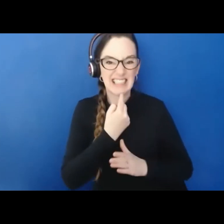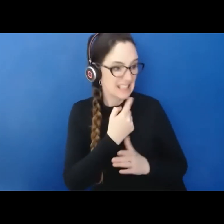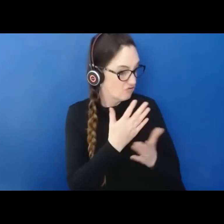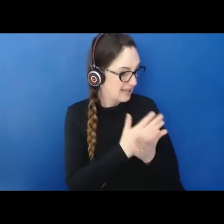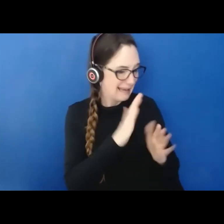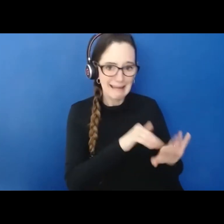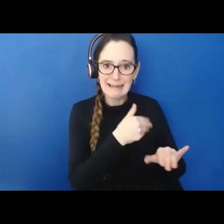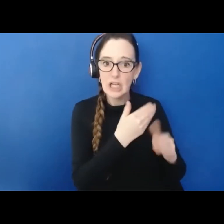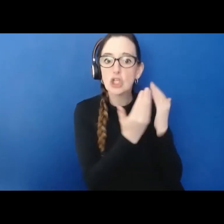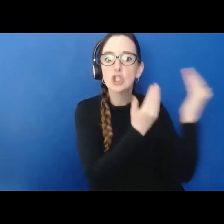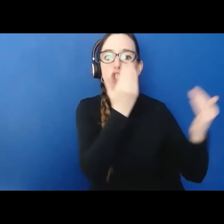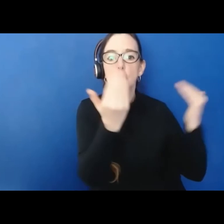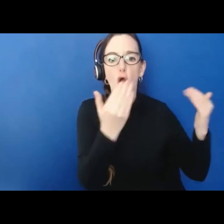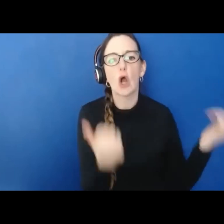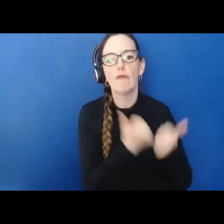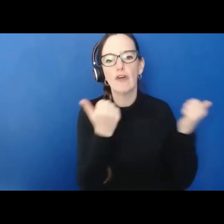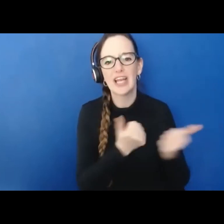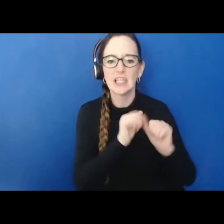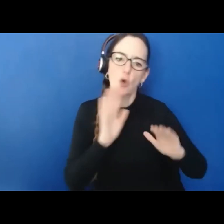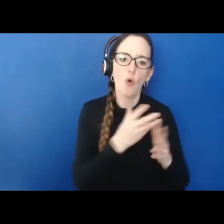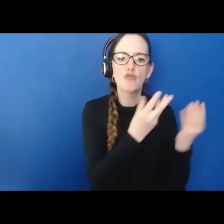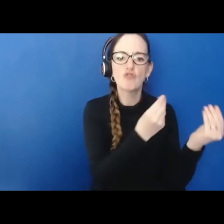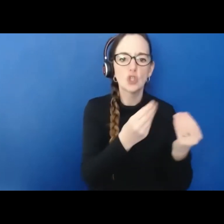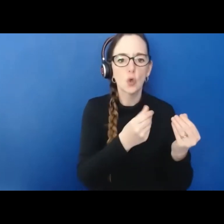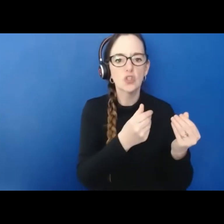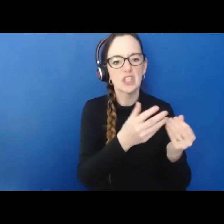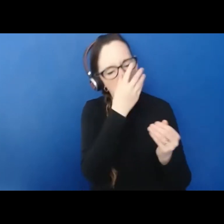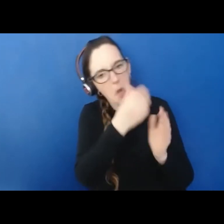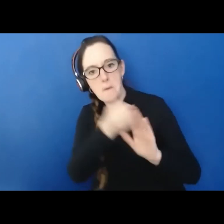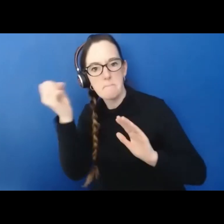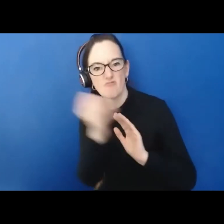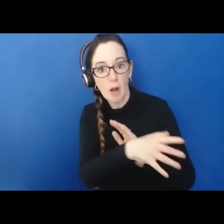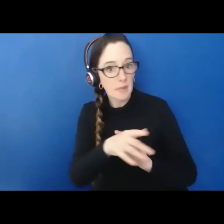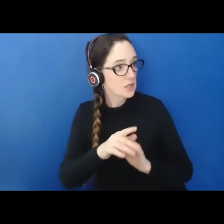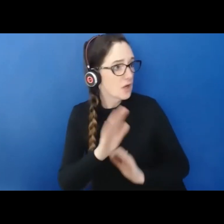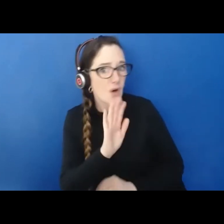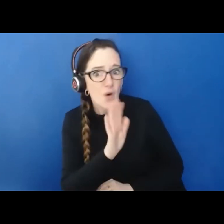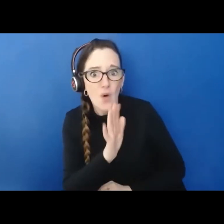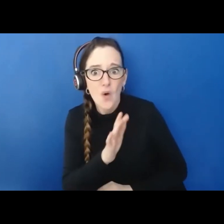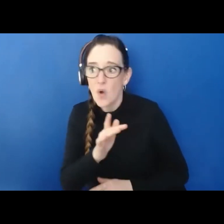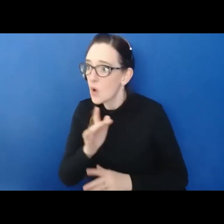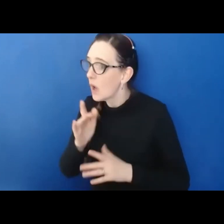So, we got speaking with these institutions and they said, well actually, if there was a way where we didn't have to throw them out and we could